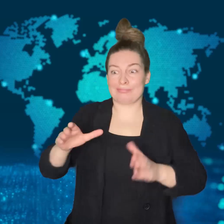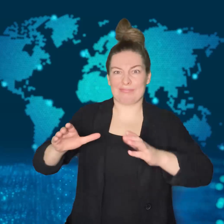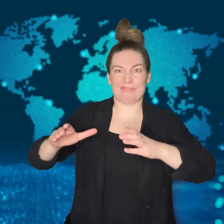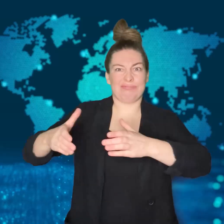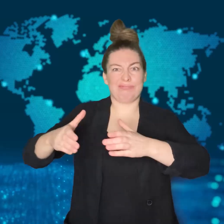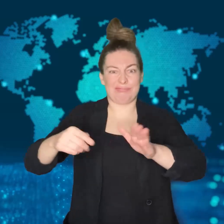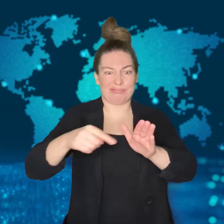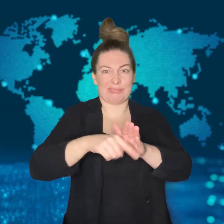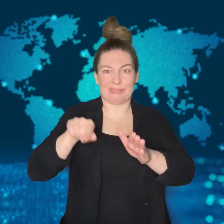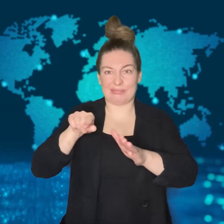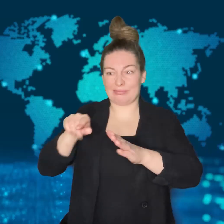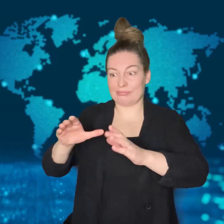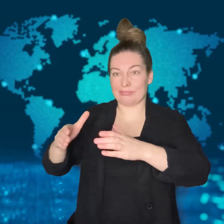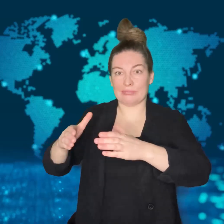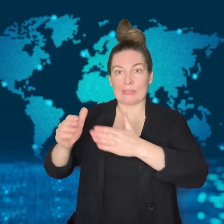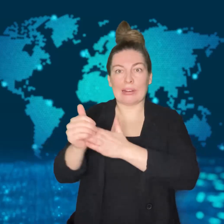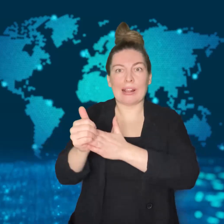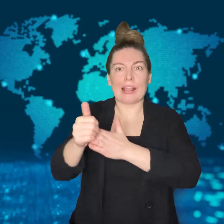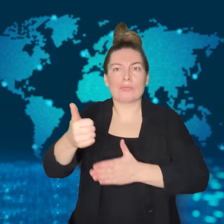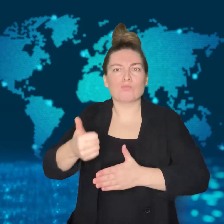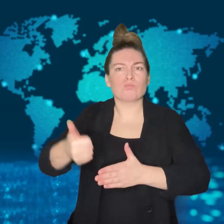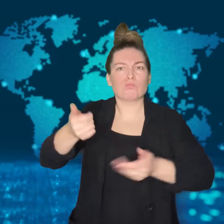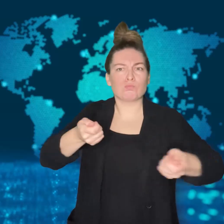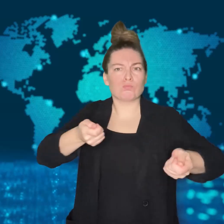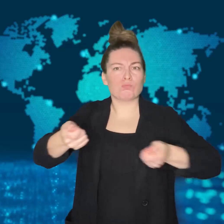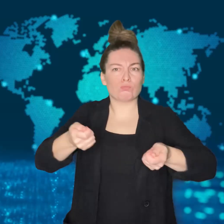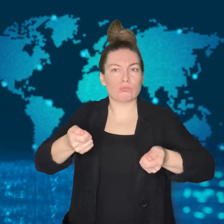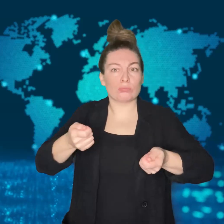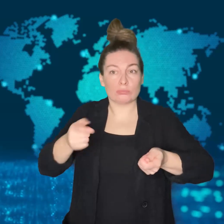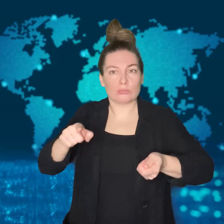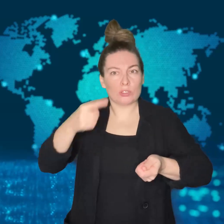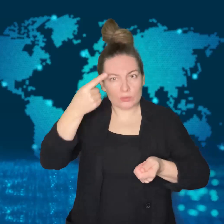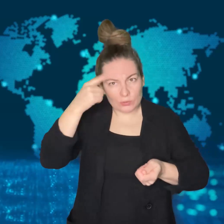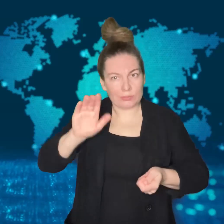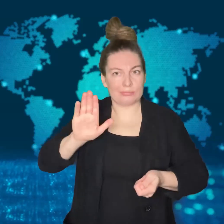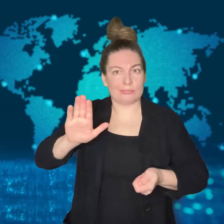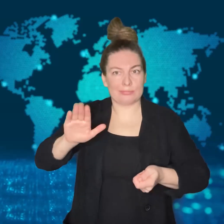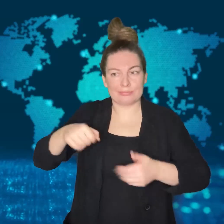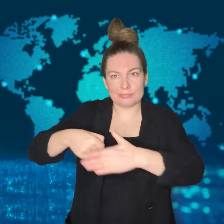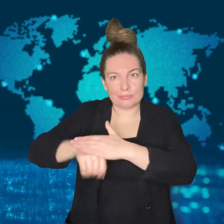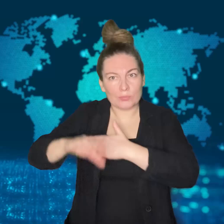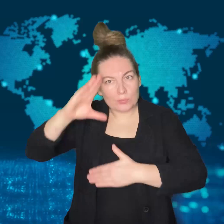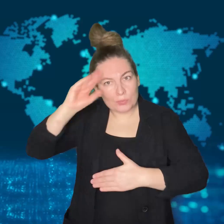According to the UN High Commissioner for Human Rights,